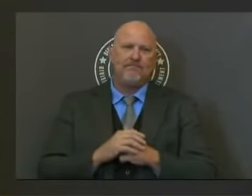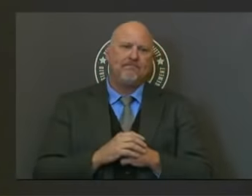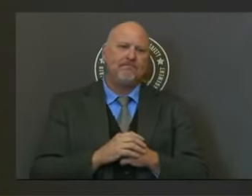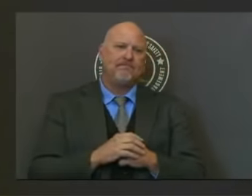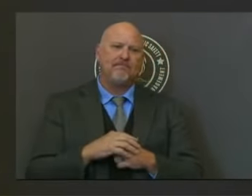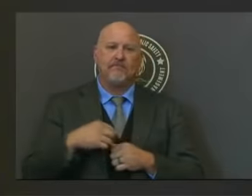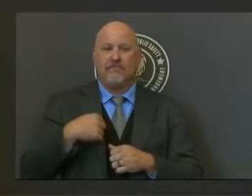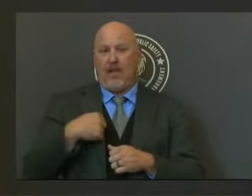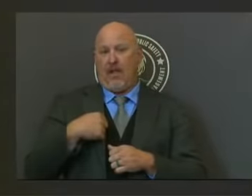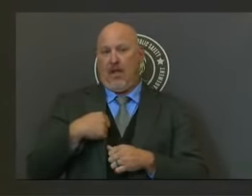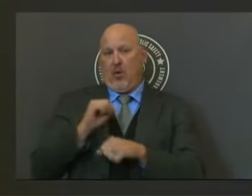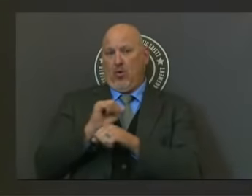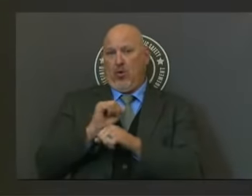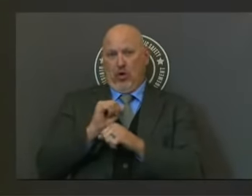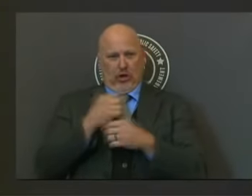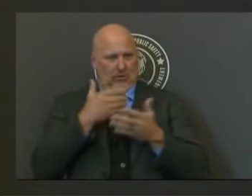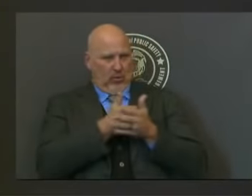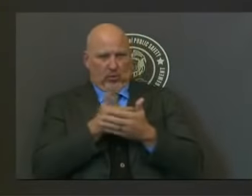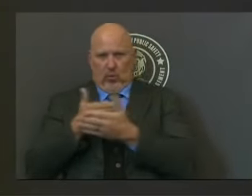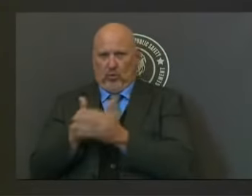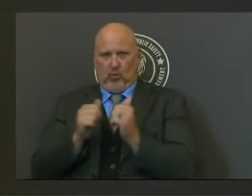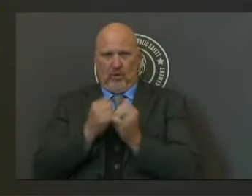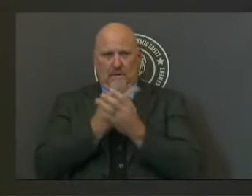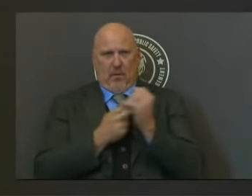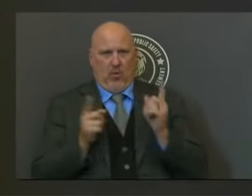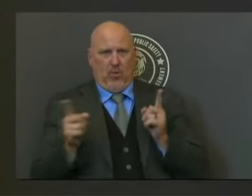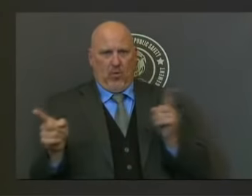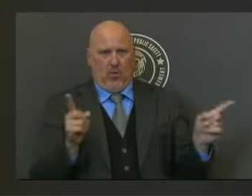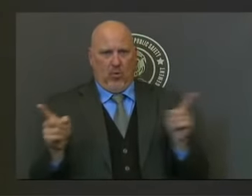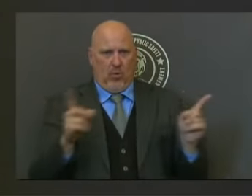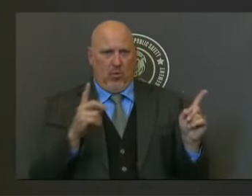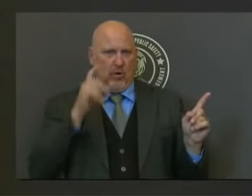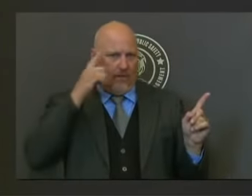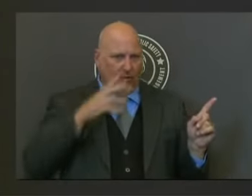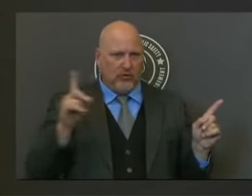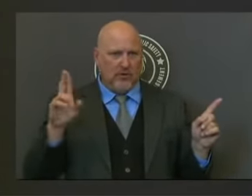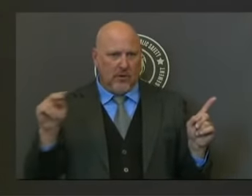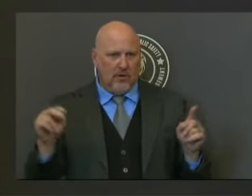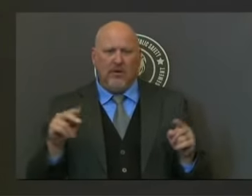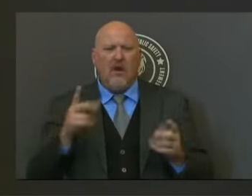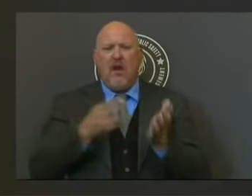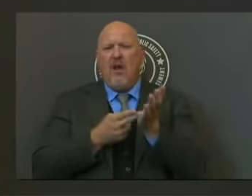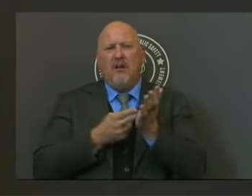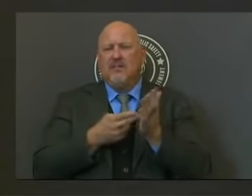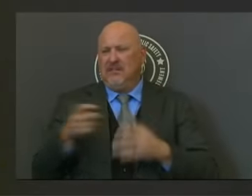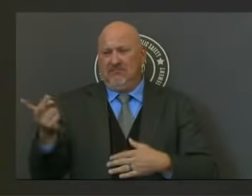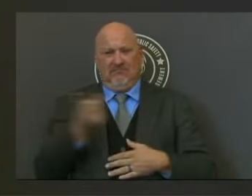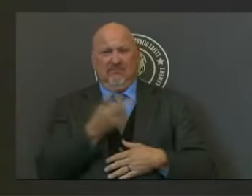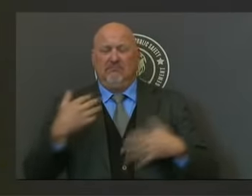these individuals and I will say